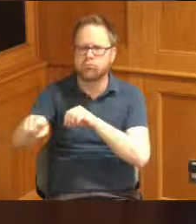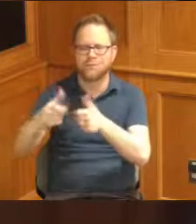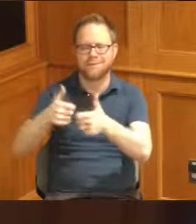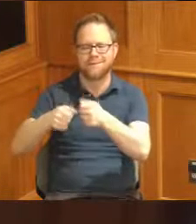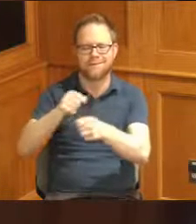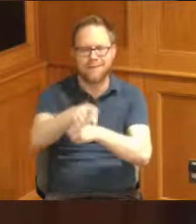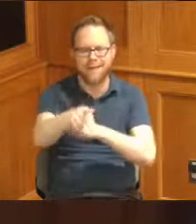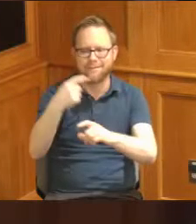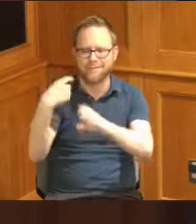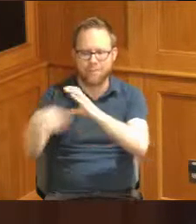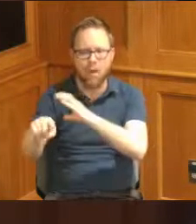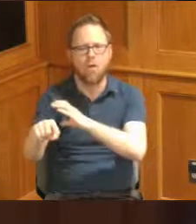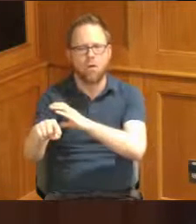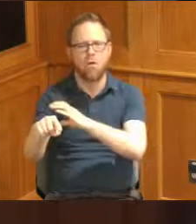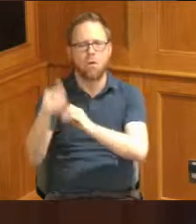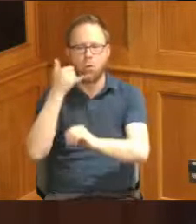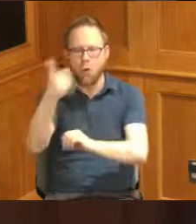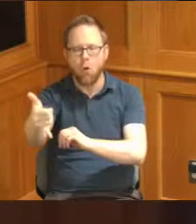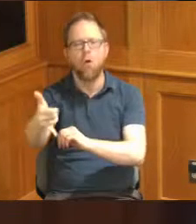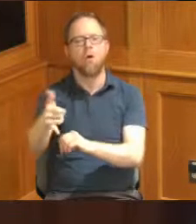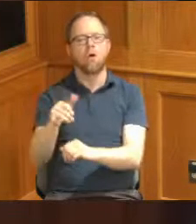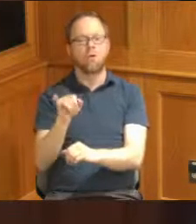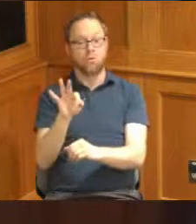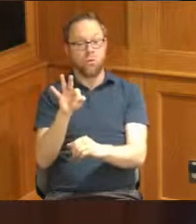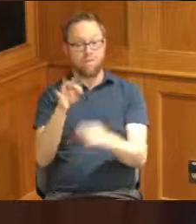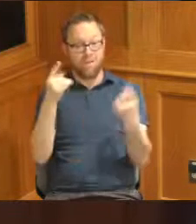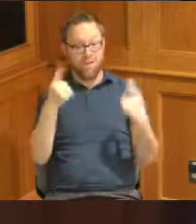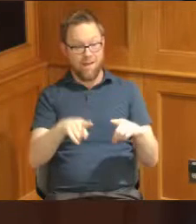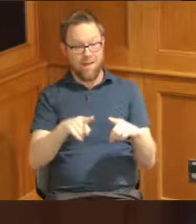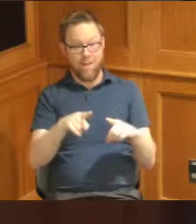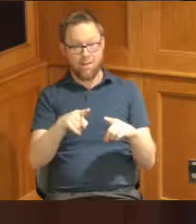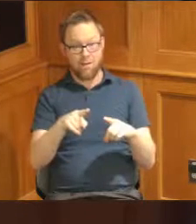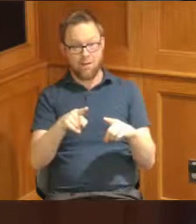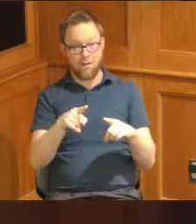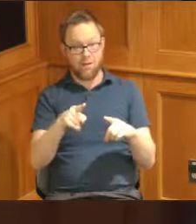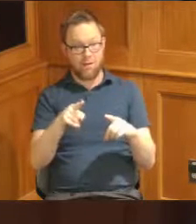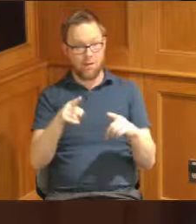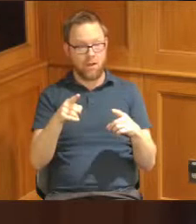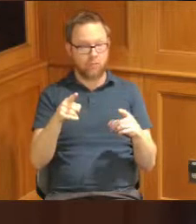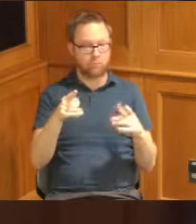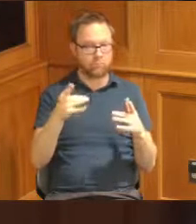also we use that if there is any kind of event that's not covered or if anything man-made is